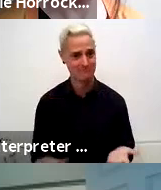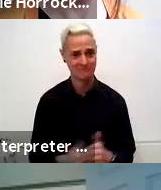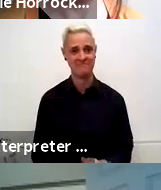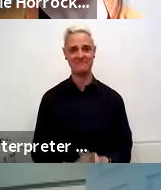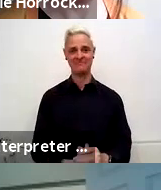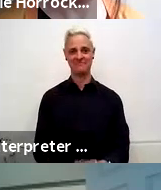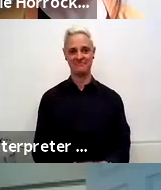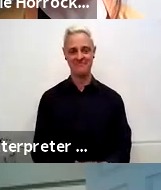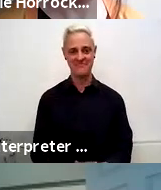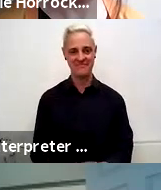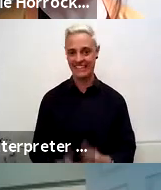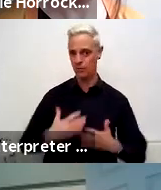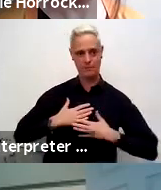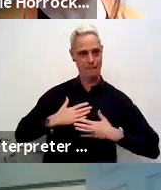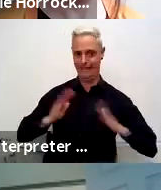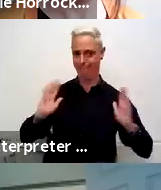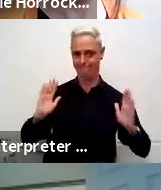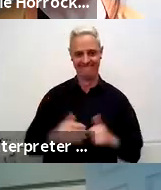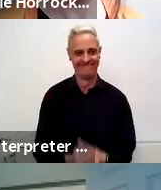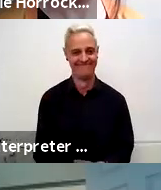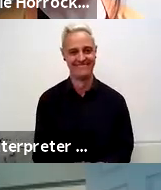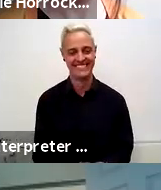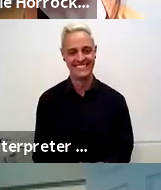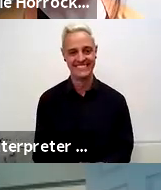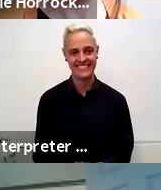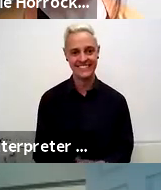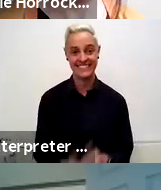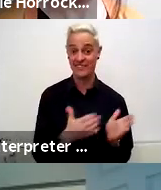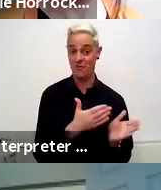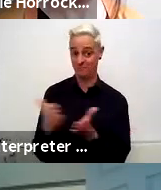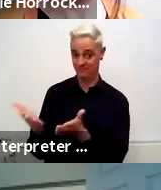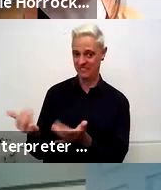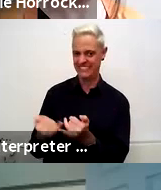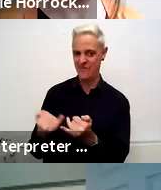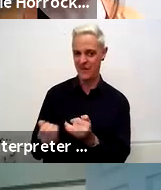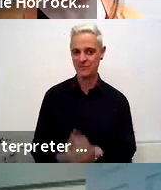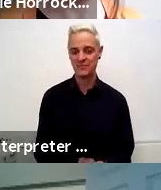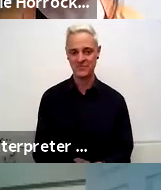Okay. wasn't me. So, you can go ahead.